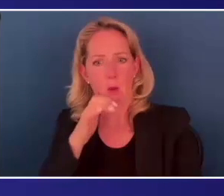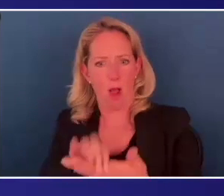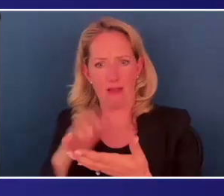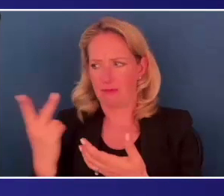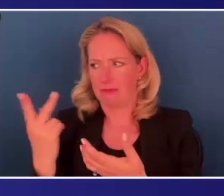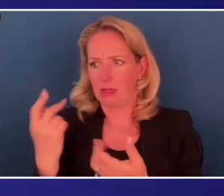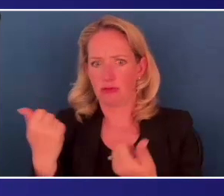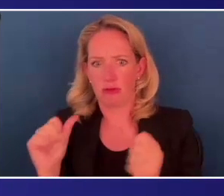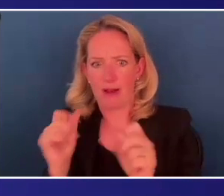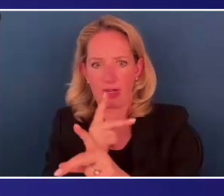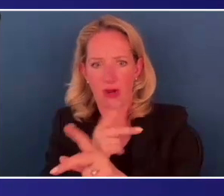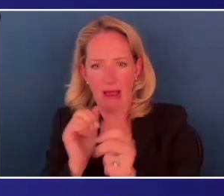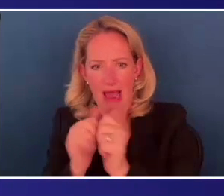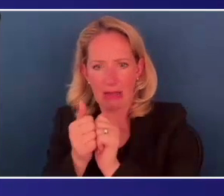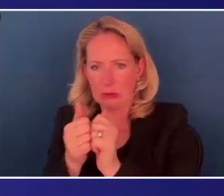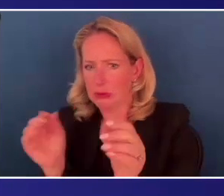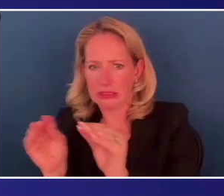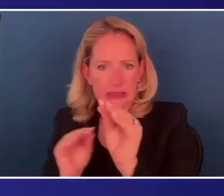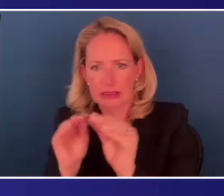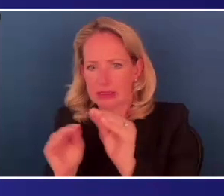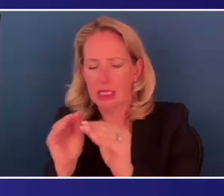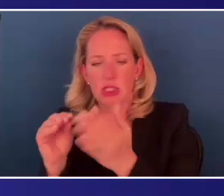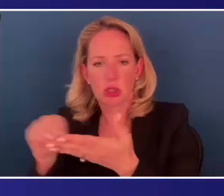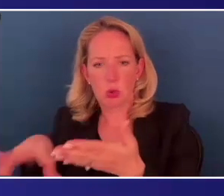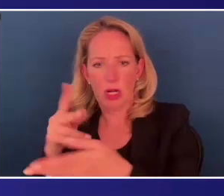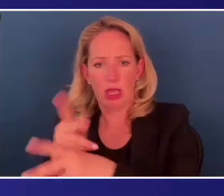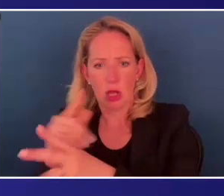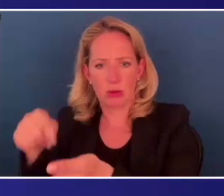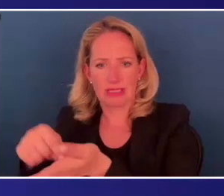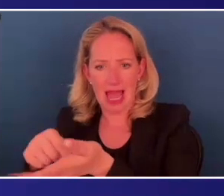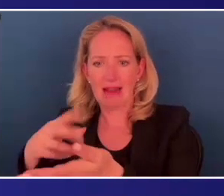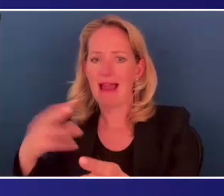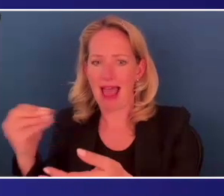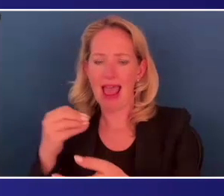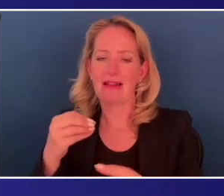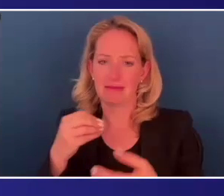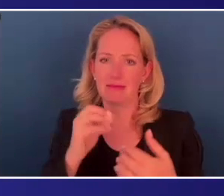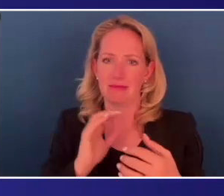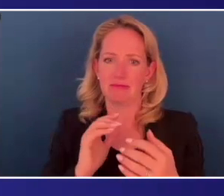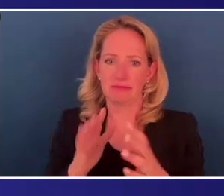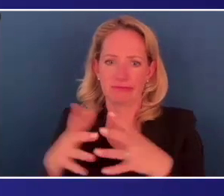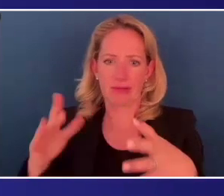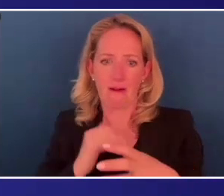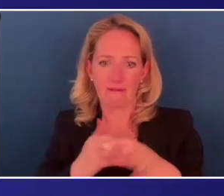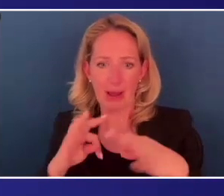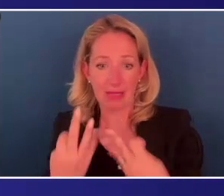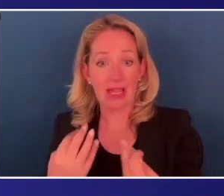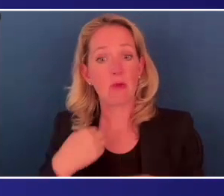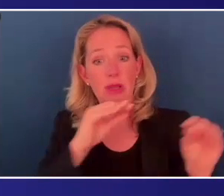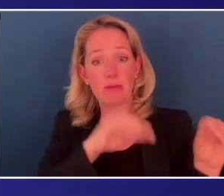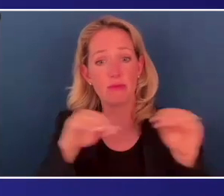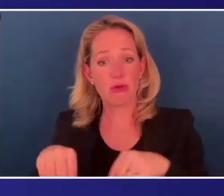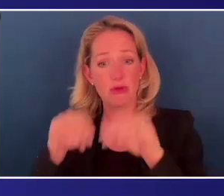She had to give up her career due to our frequent move. We PCS 8 times from 2,005 to 2,019.